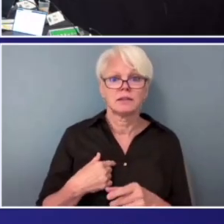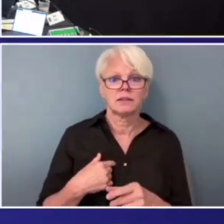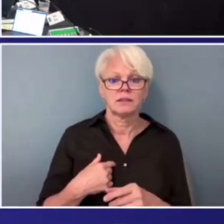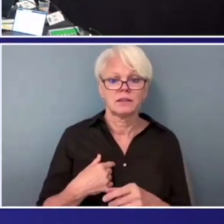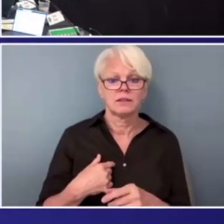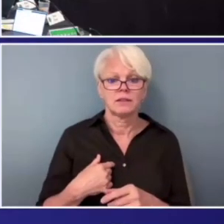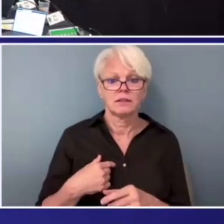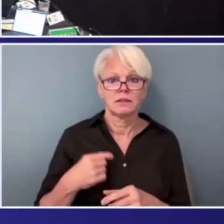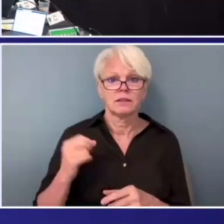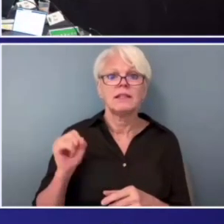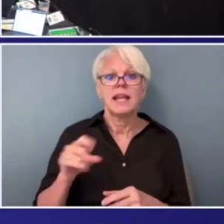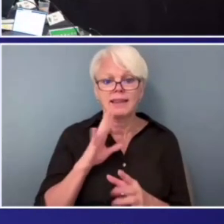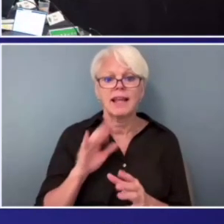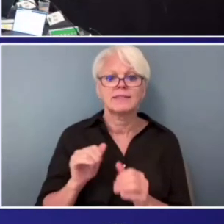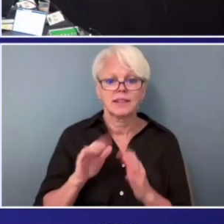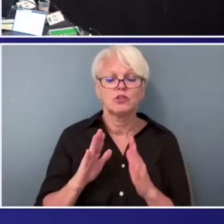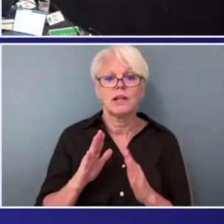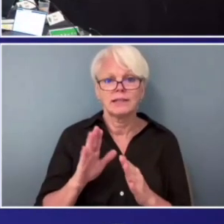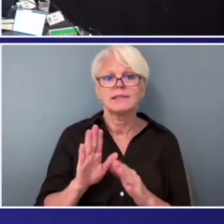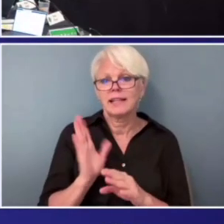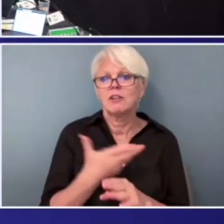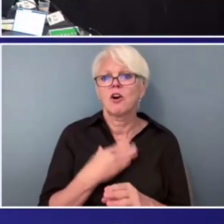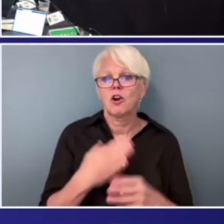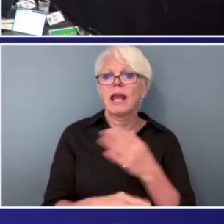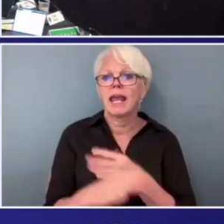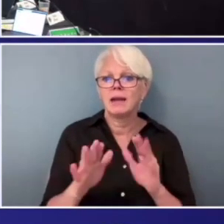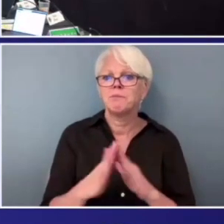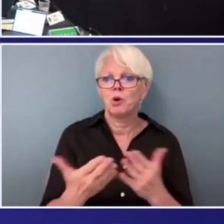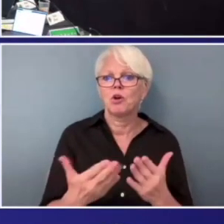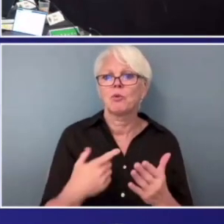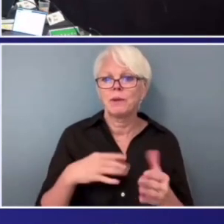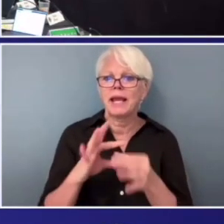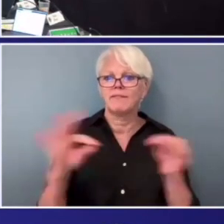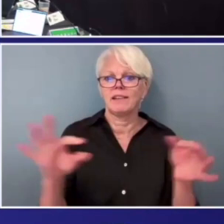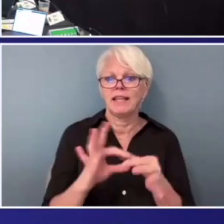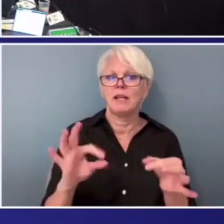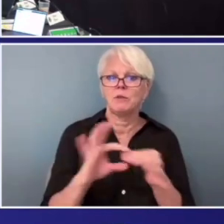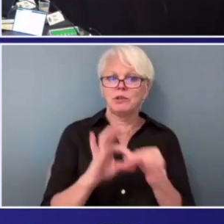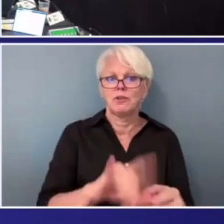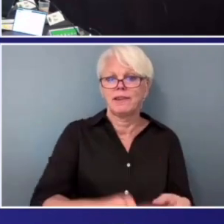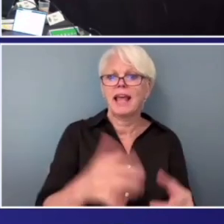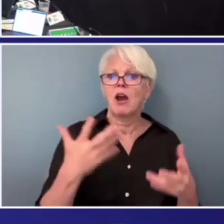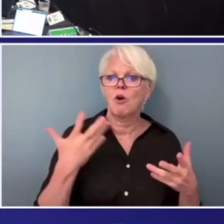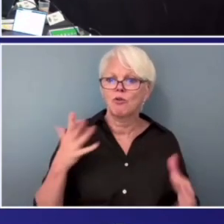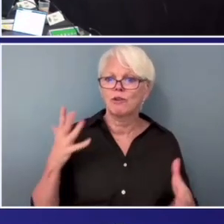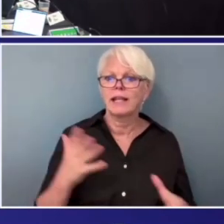Yeah, in our handbook we have language around this already. So for the purposes of,